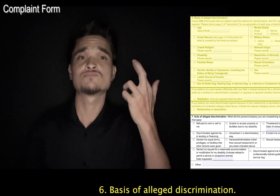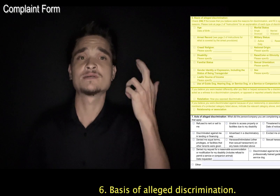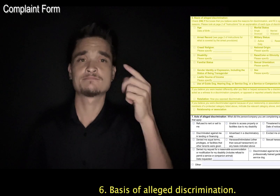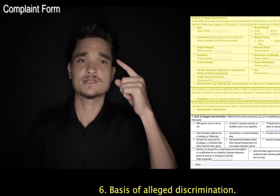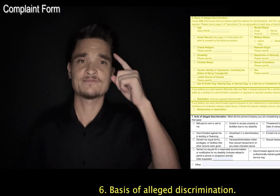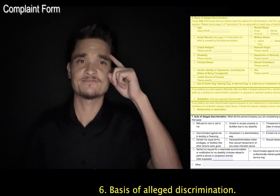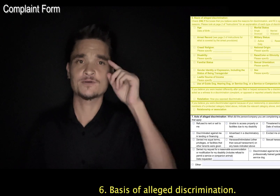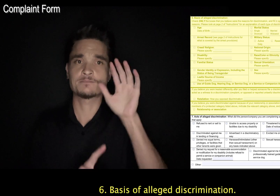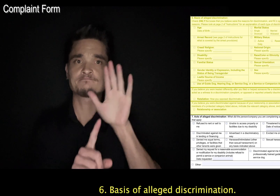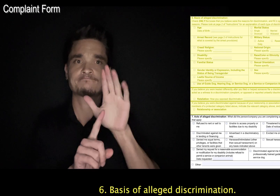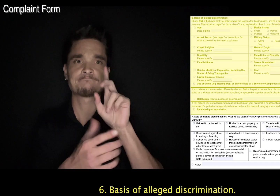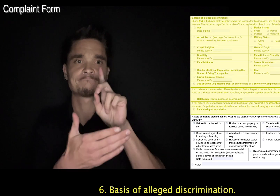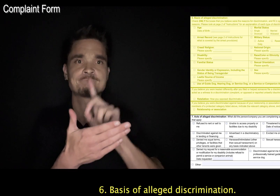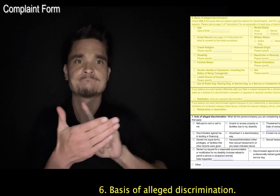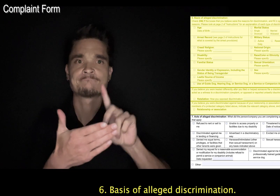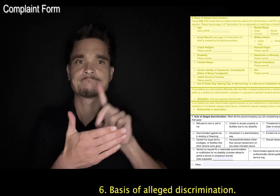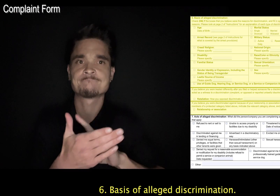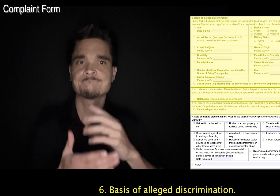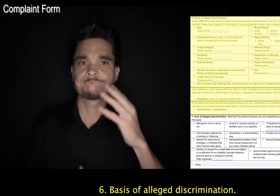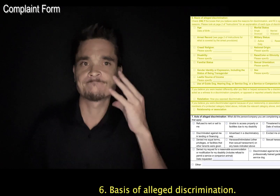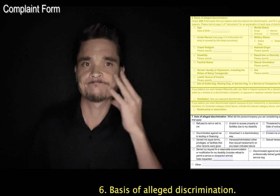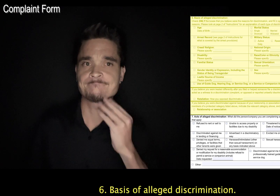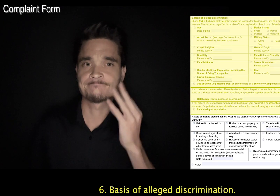6. Basis of alleged discrimination.